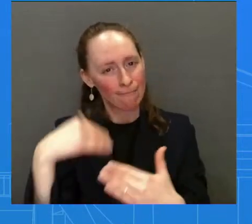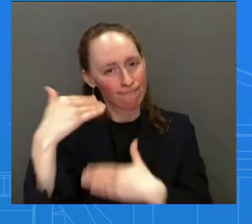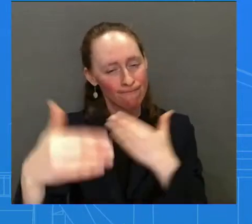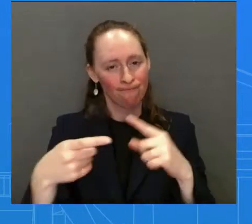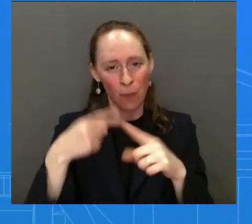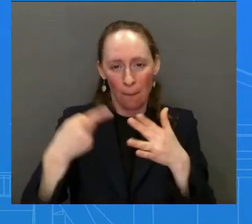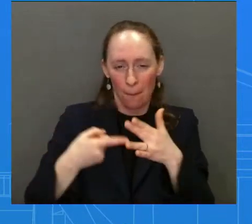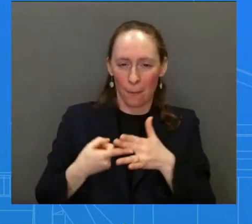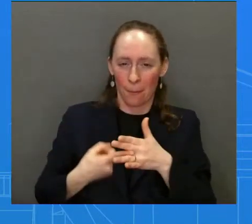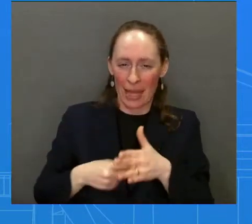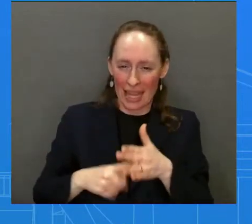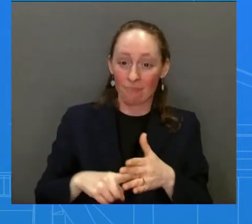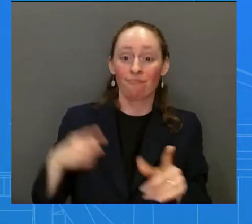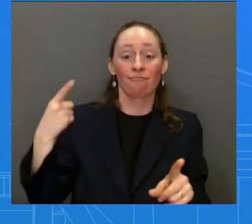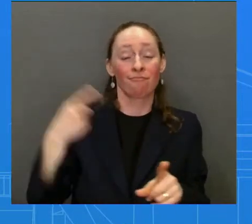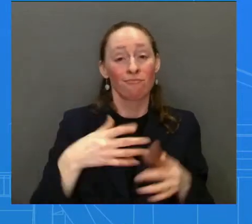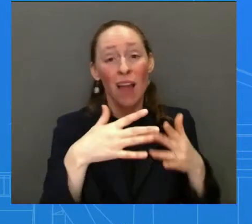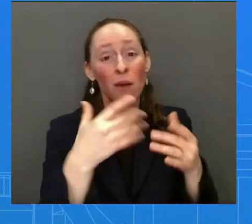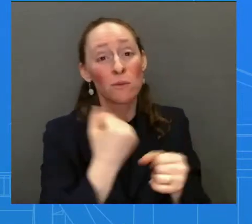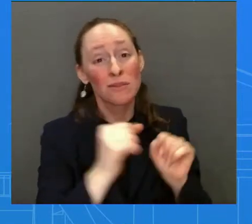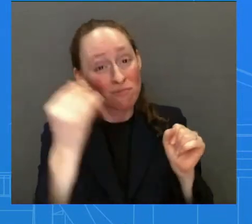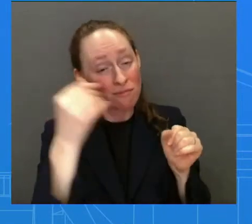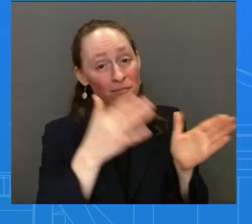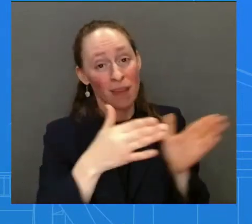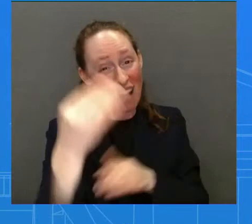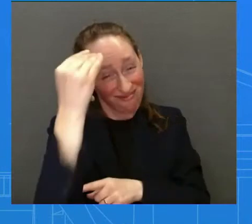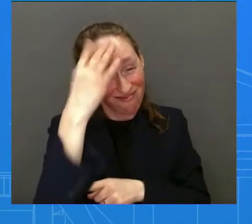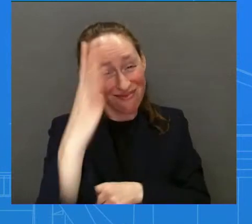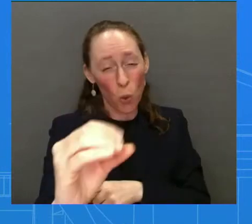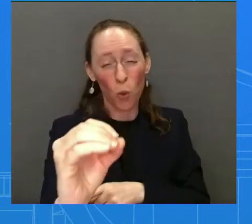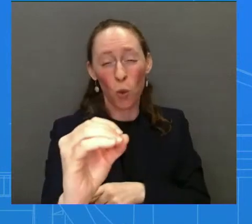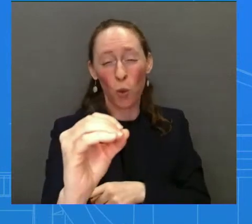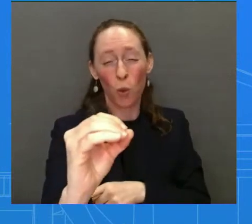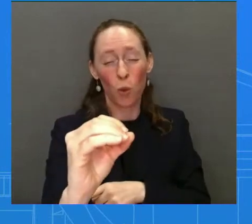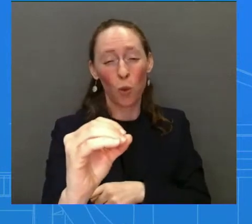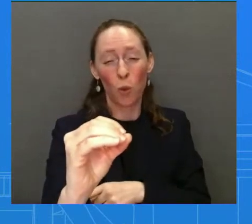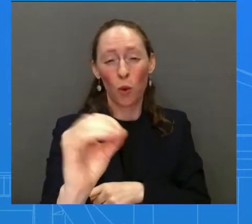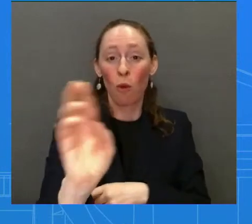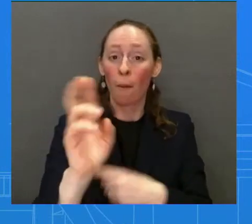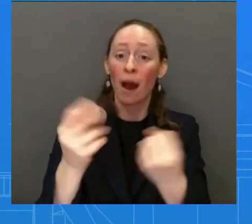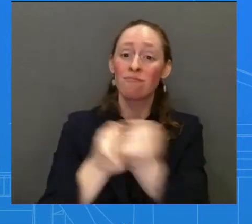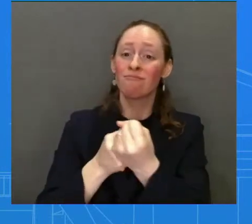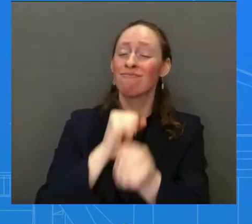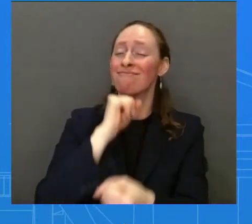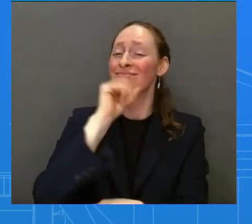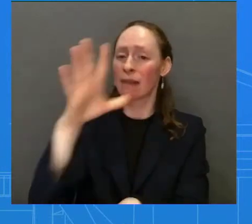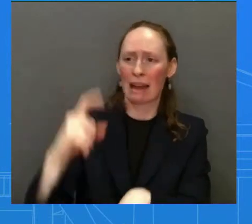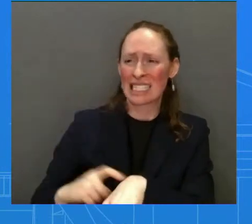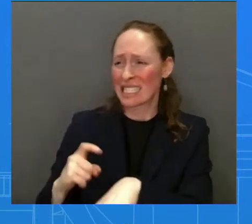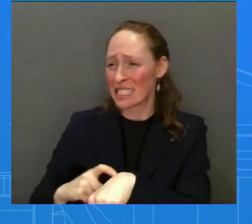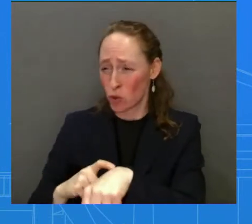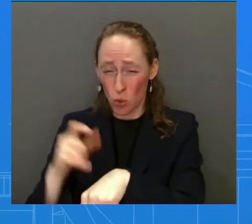I know. I know we have to go. I'm going to take one more. I'll try to go to the back here. Go ahead. Go ahead, Jon.